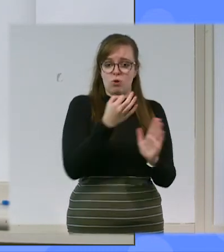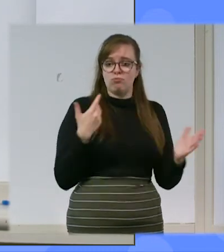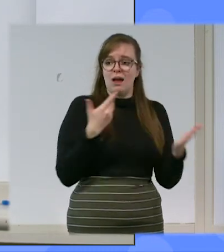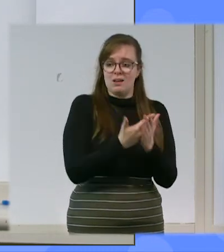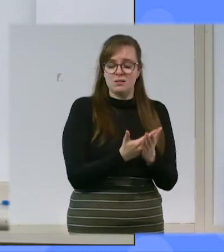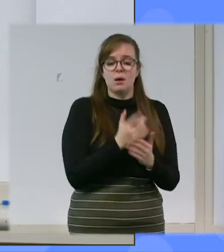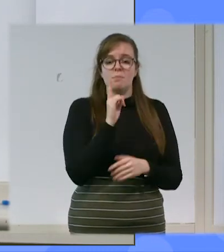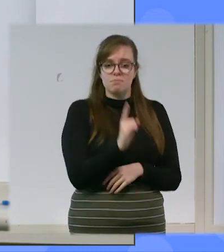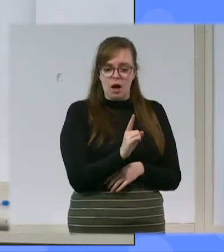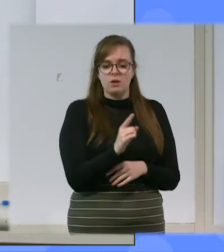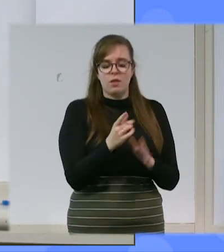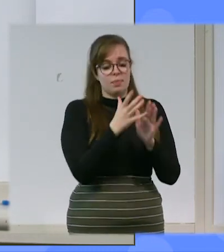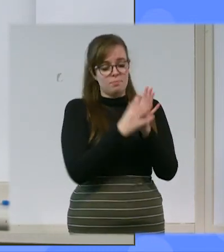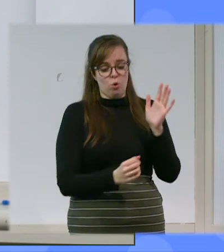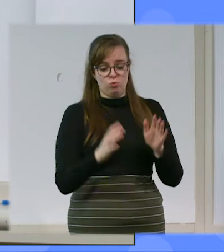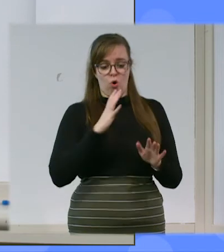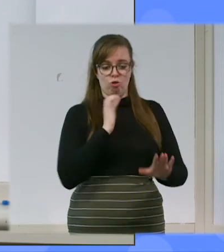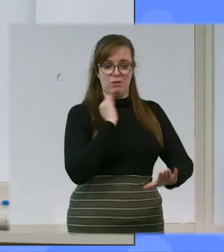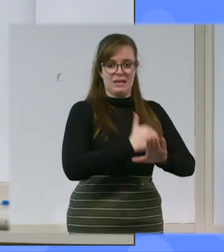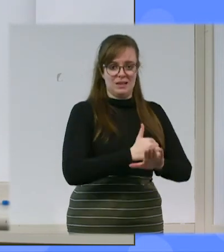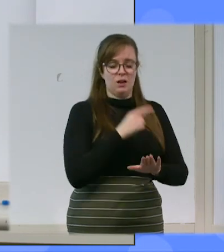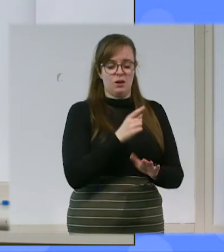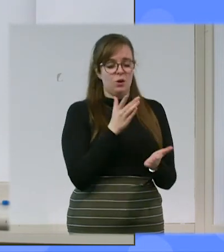fact that the model that was put in place was unbelievably complicated in